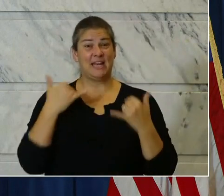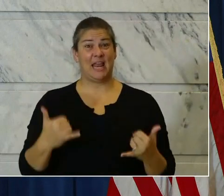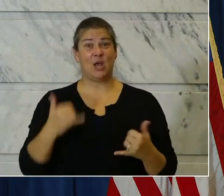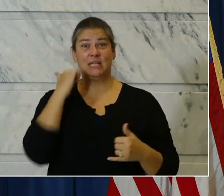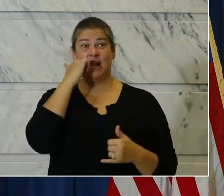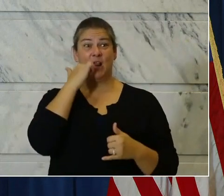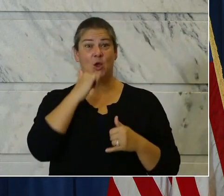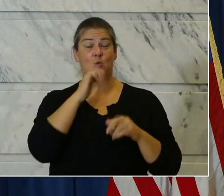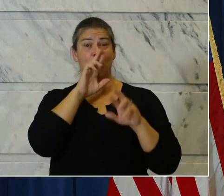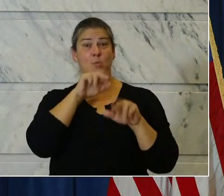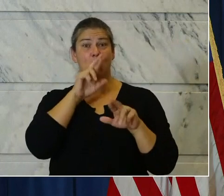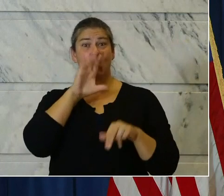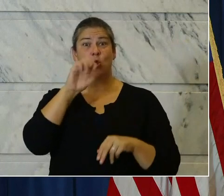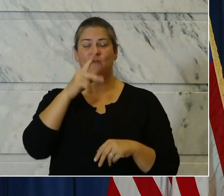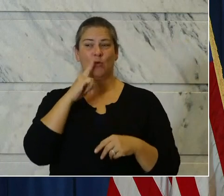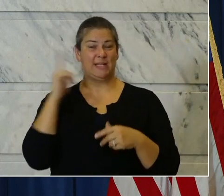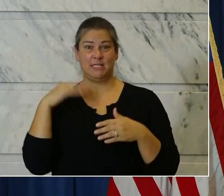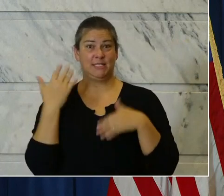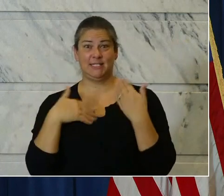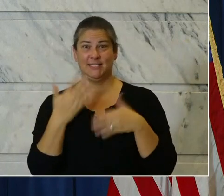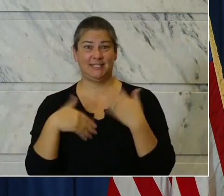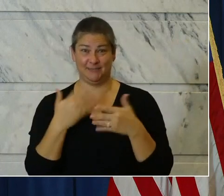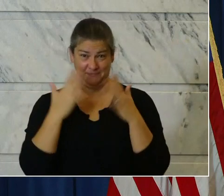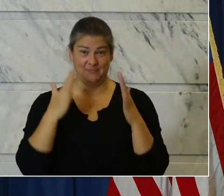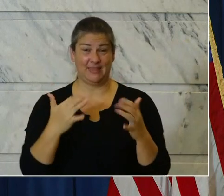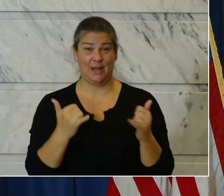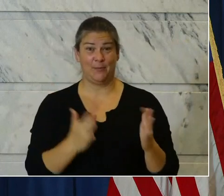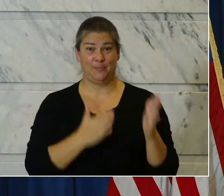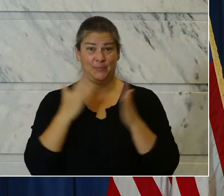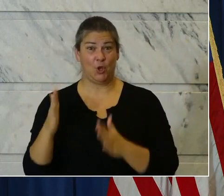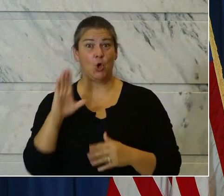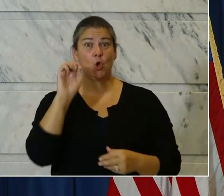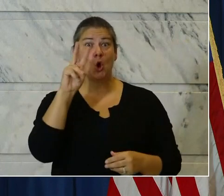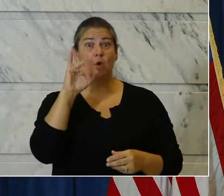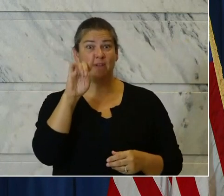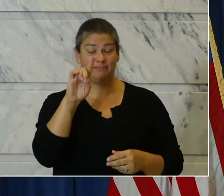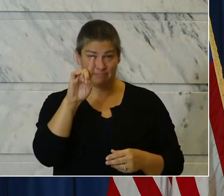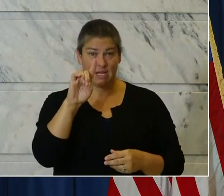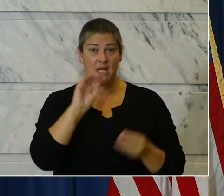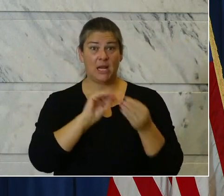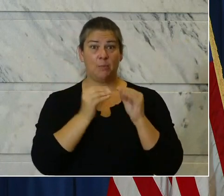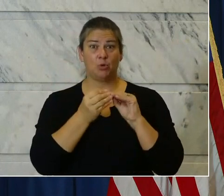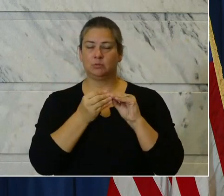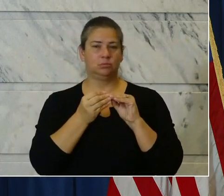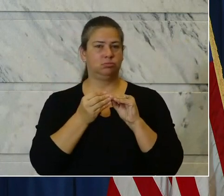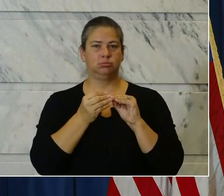FAST AT A RATE OF WE GOT TO ORDER OUR DAILY REPORT ON COVID